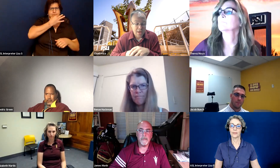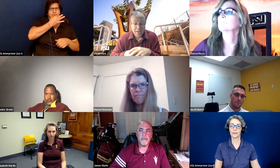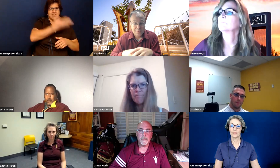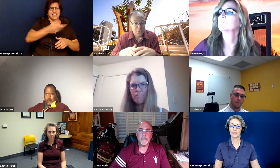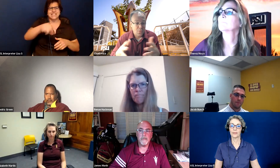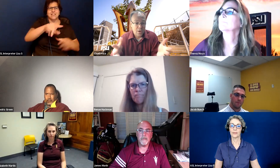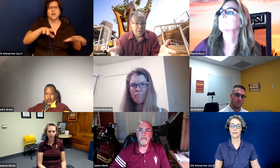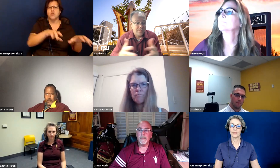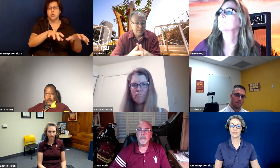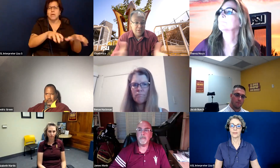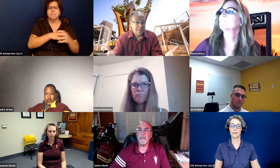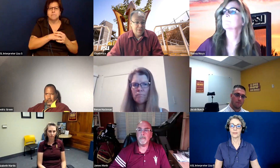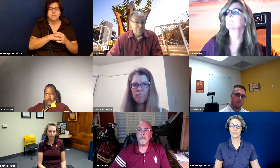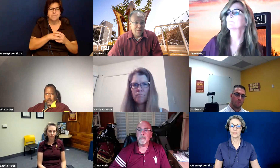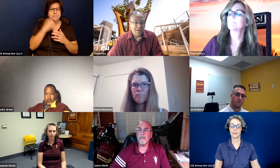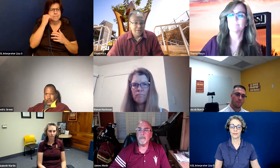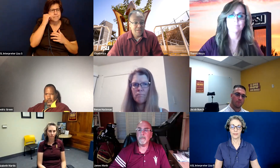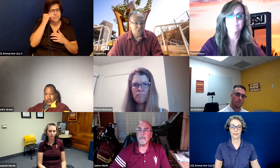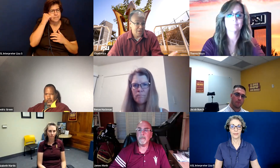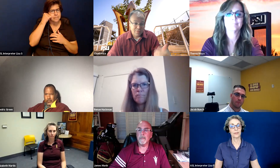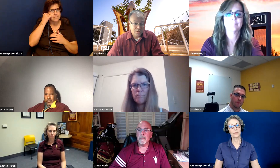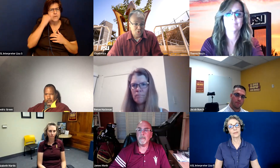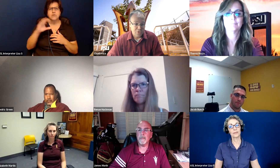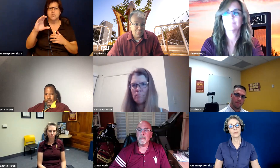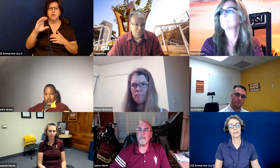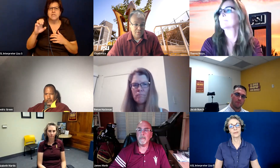And so, Cedric, would you start please.